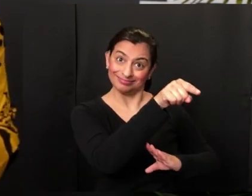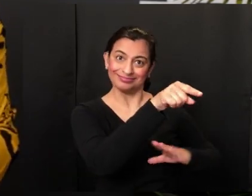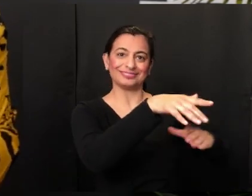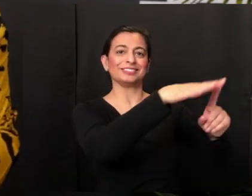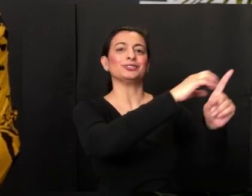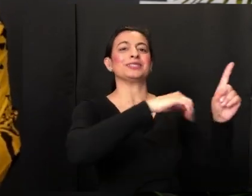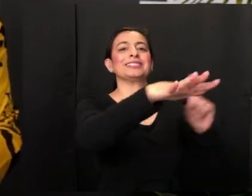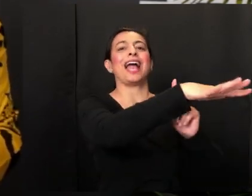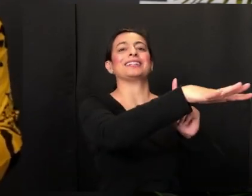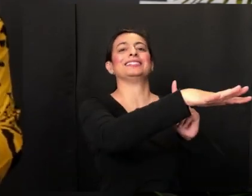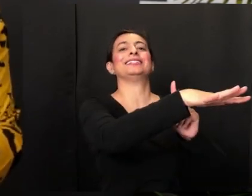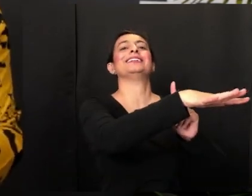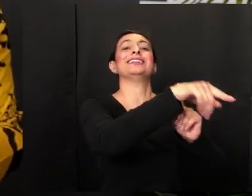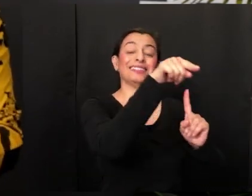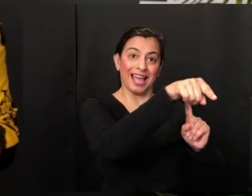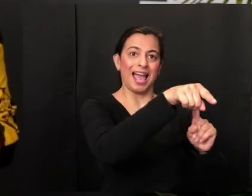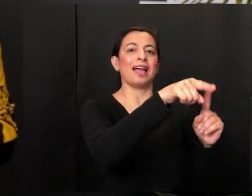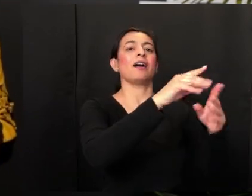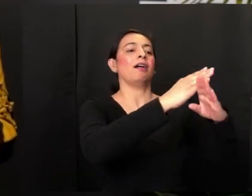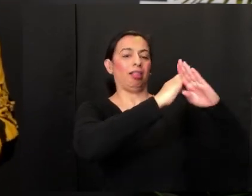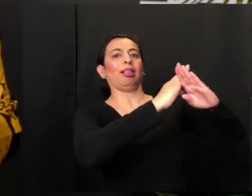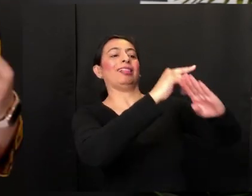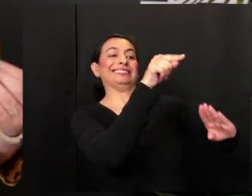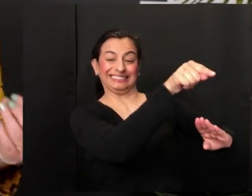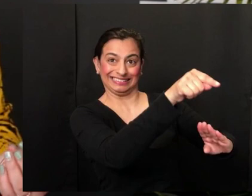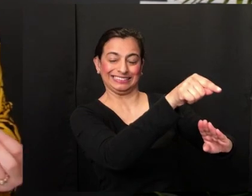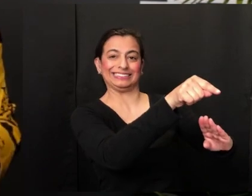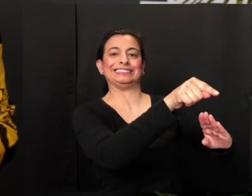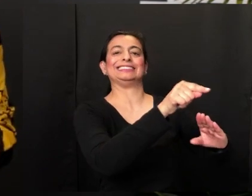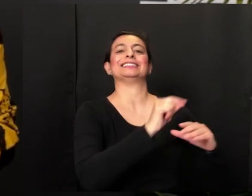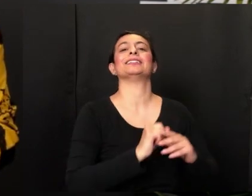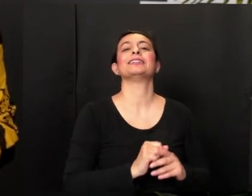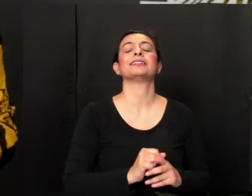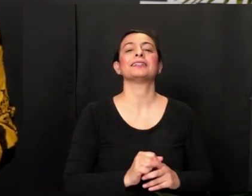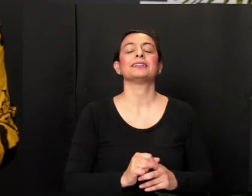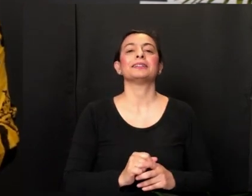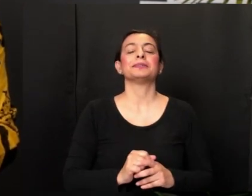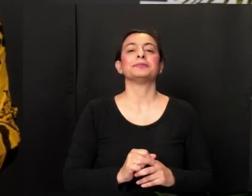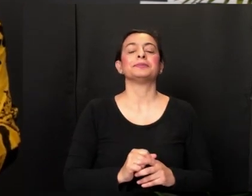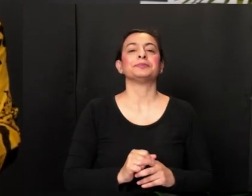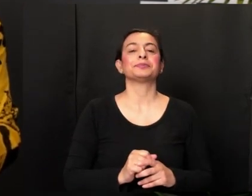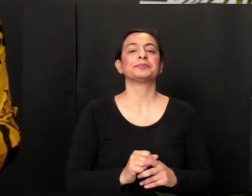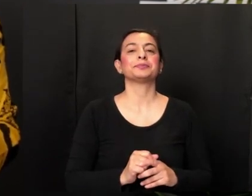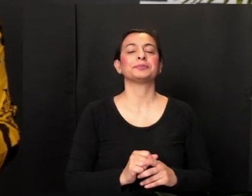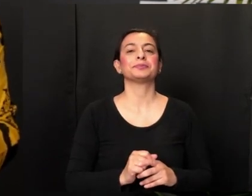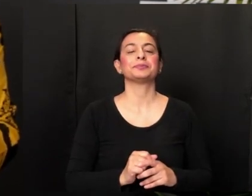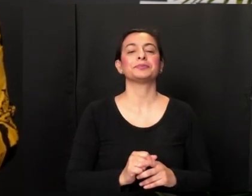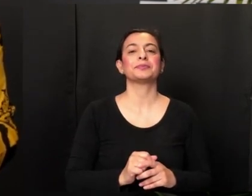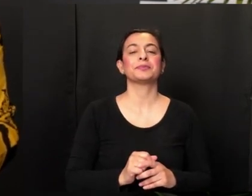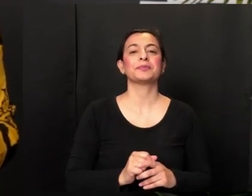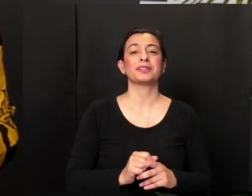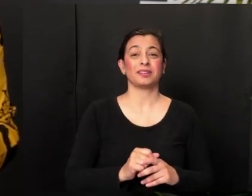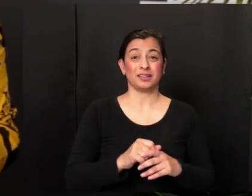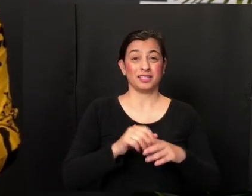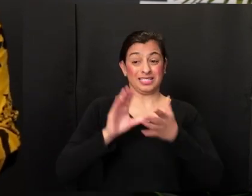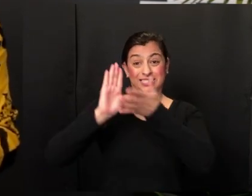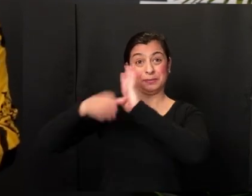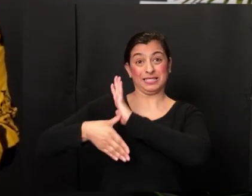on an equitable basis. In disability studies, this is known as the social model of disabilities,